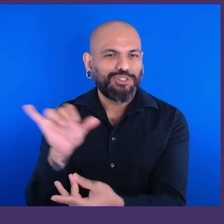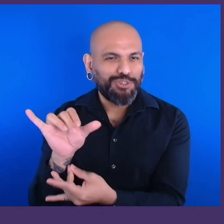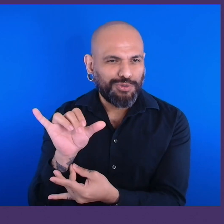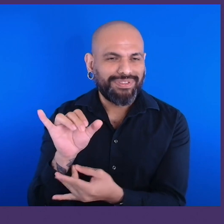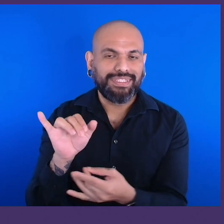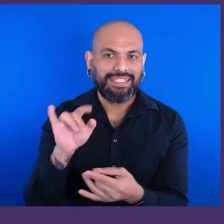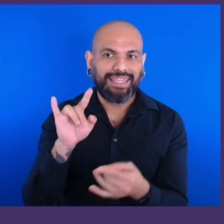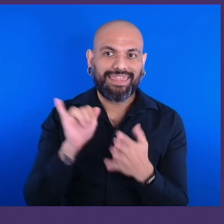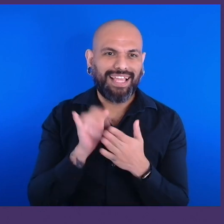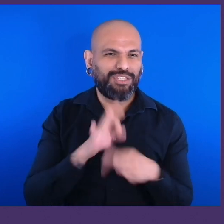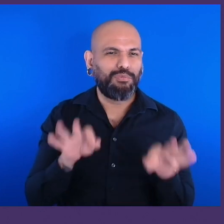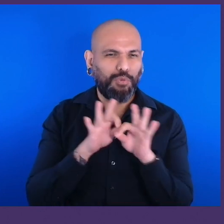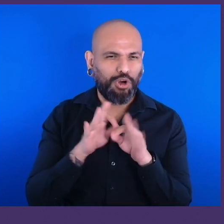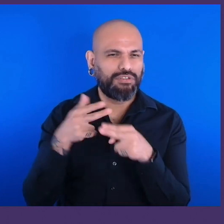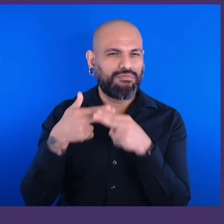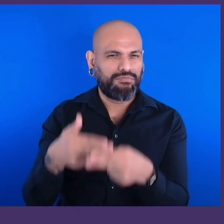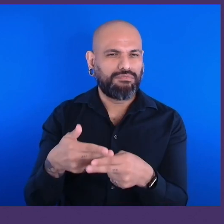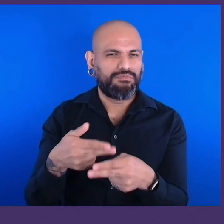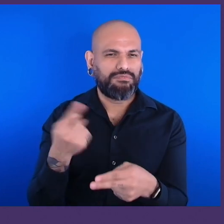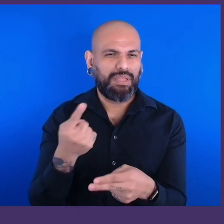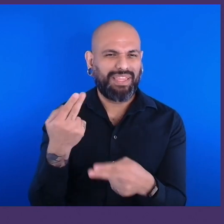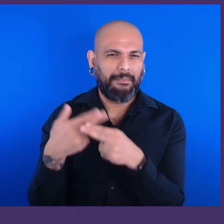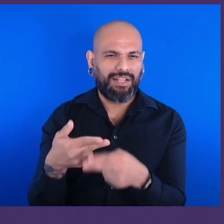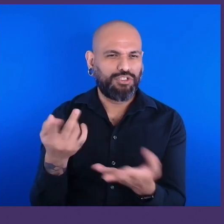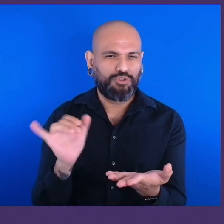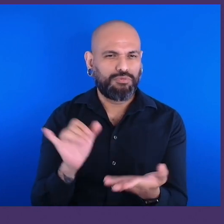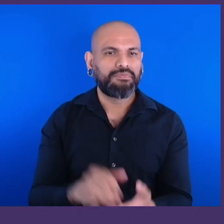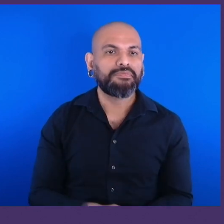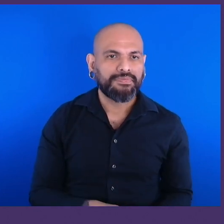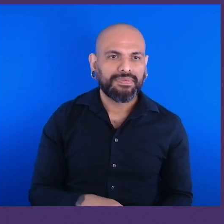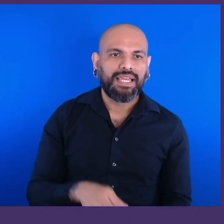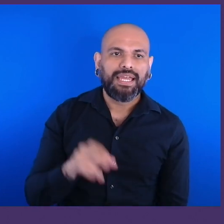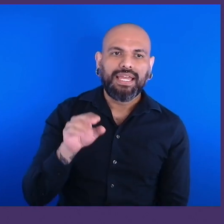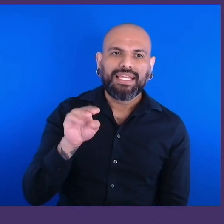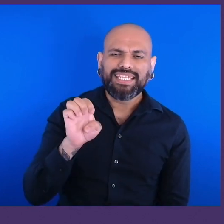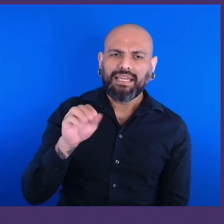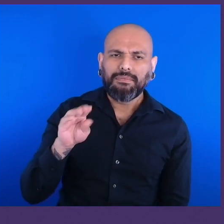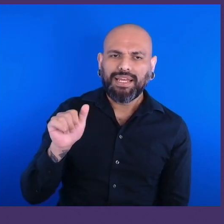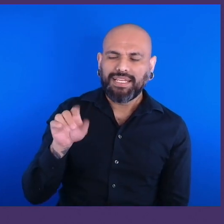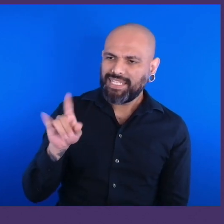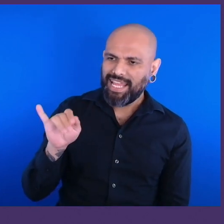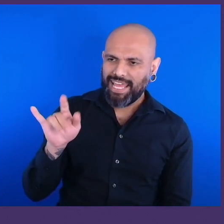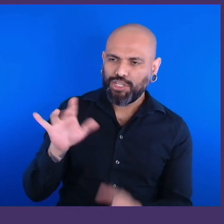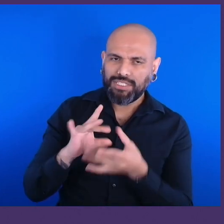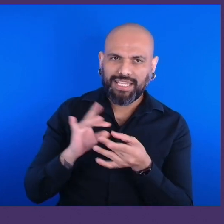Imma, Daniel shared a little bit about the European AI Act and I know that your work